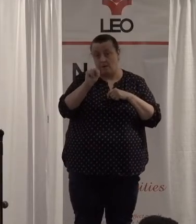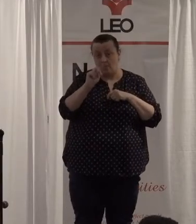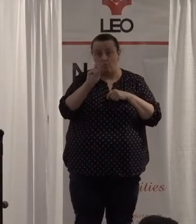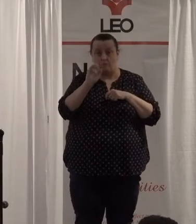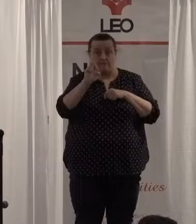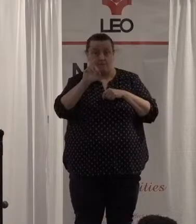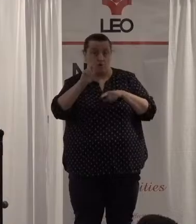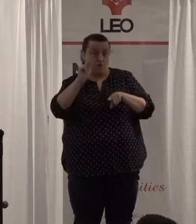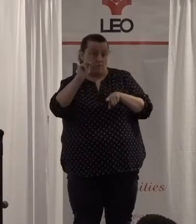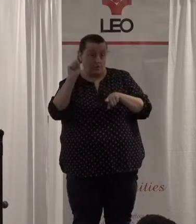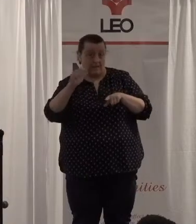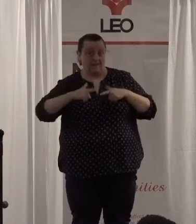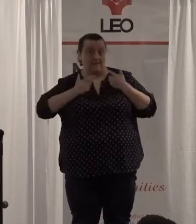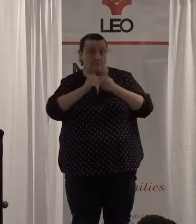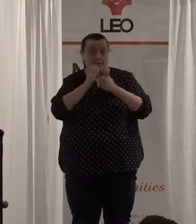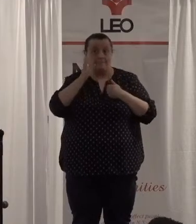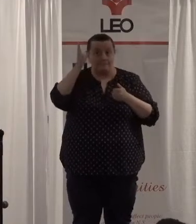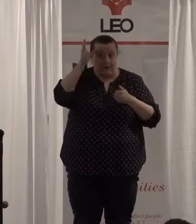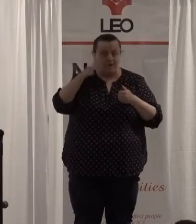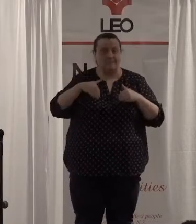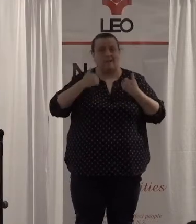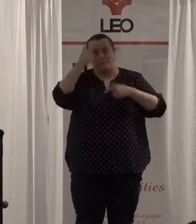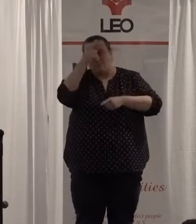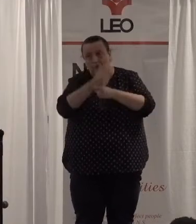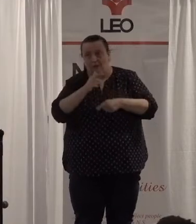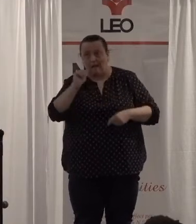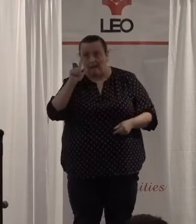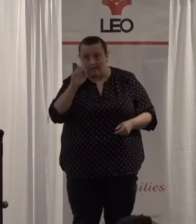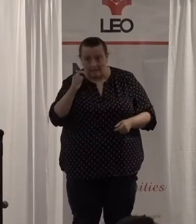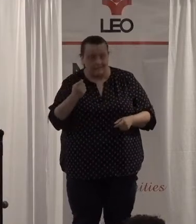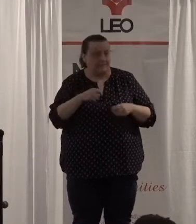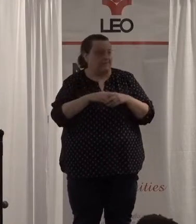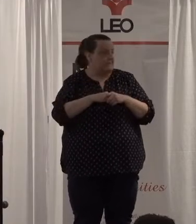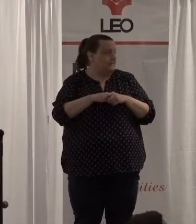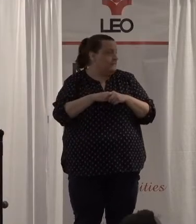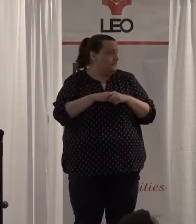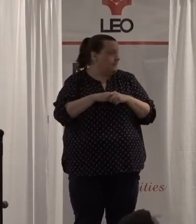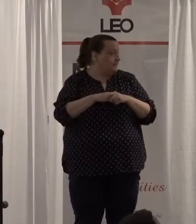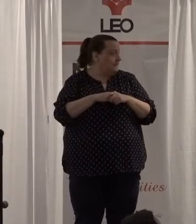HIS YOUNGER BROTHER ALEX AND I GUESS MORE BADMINTON GEAR